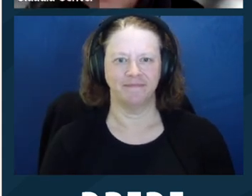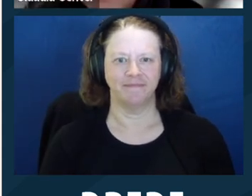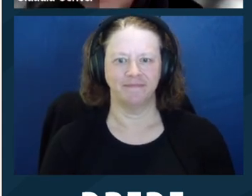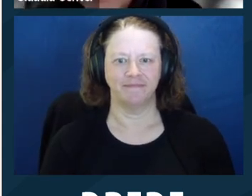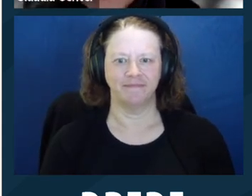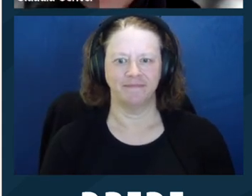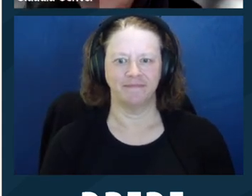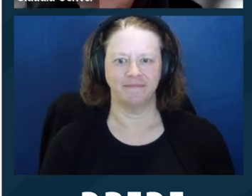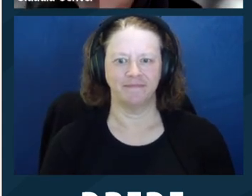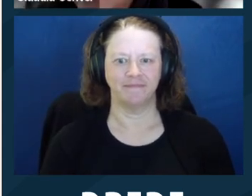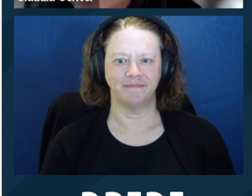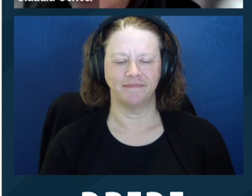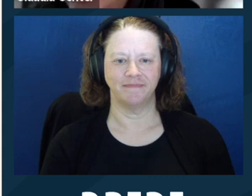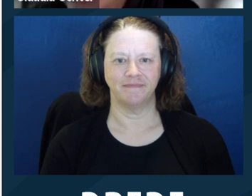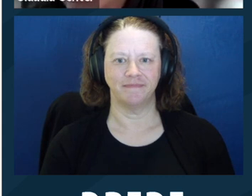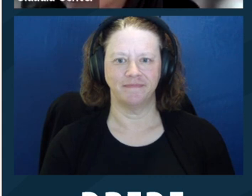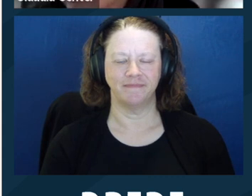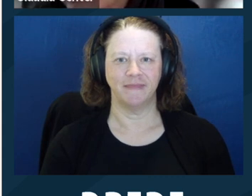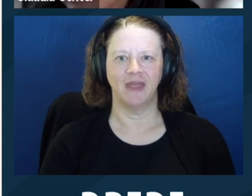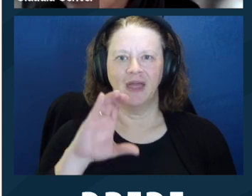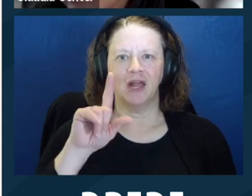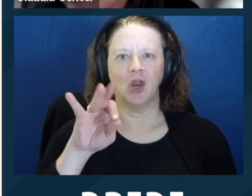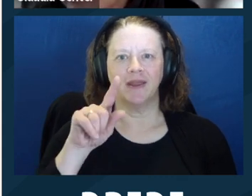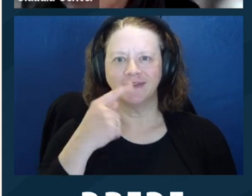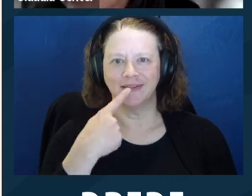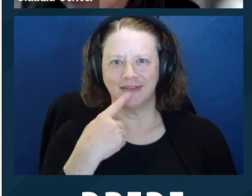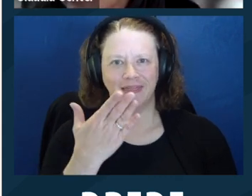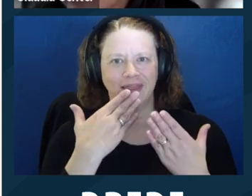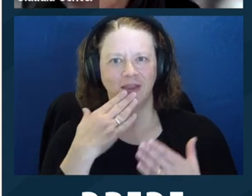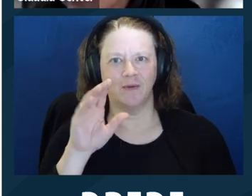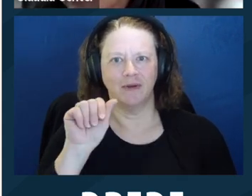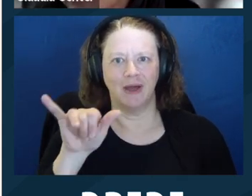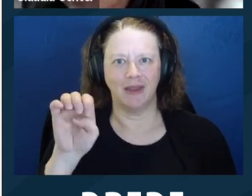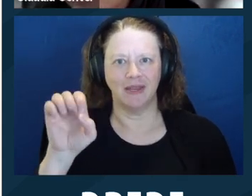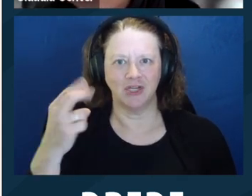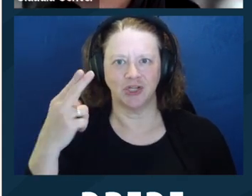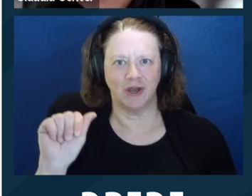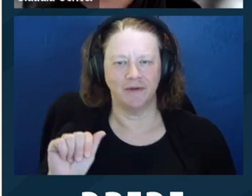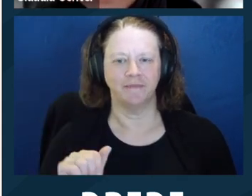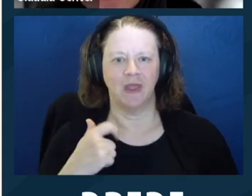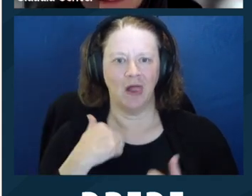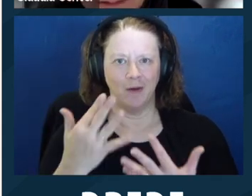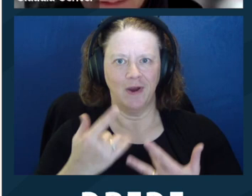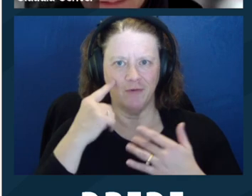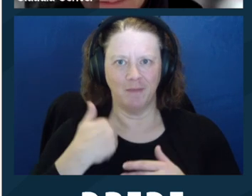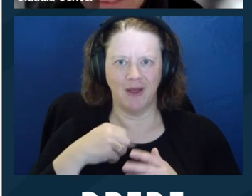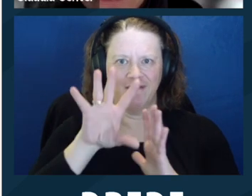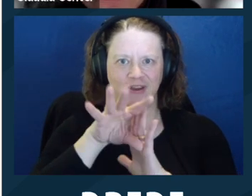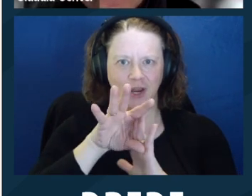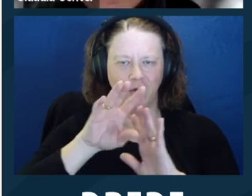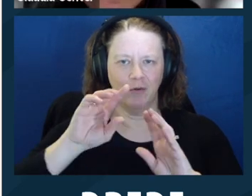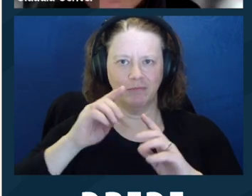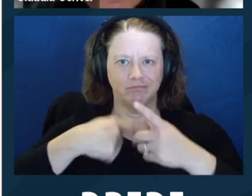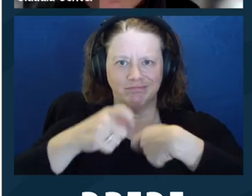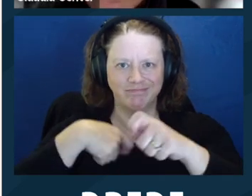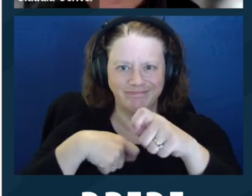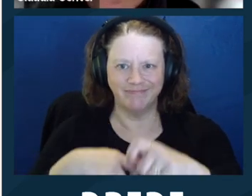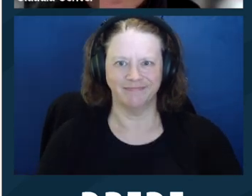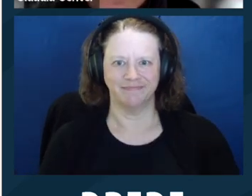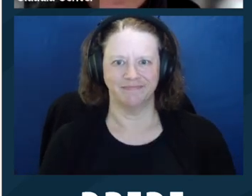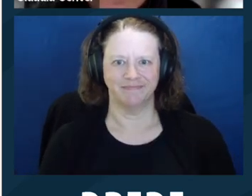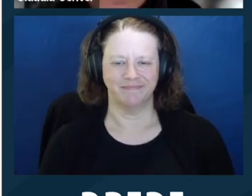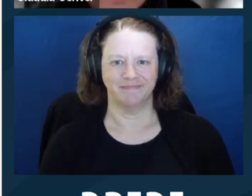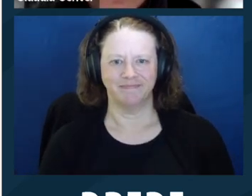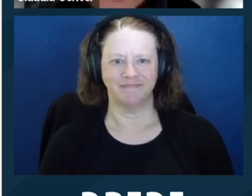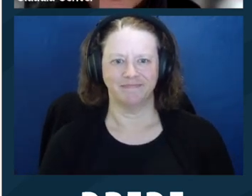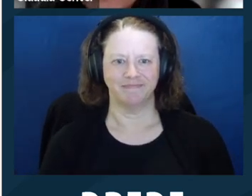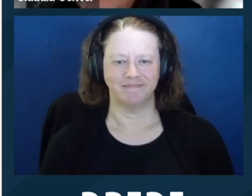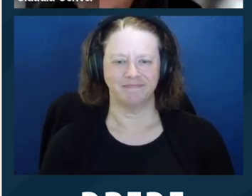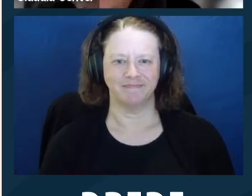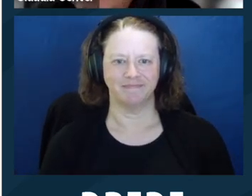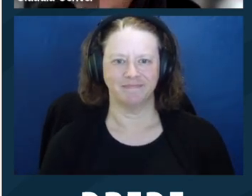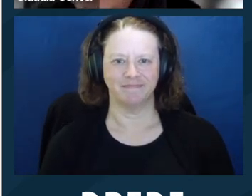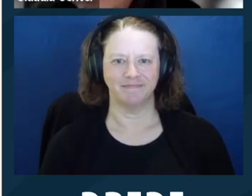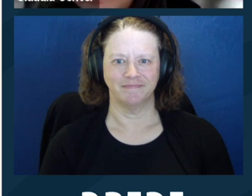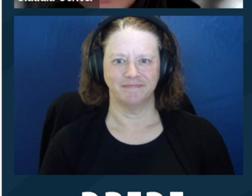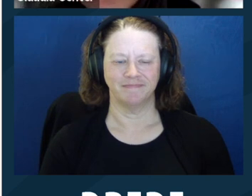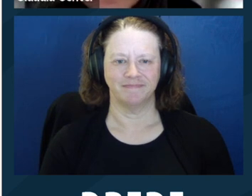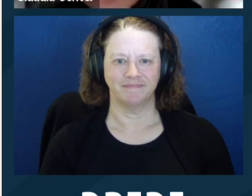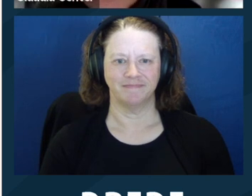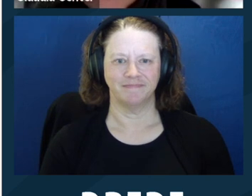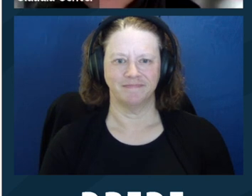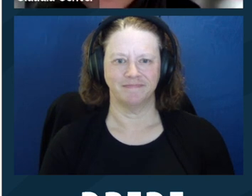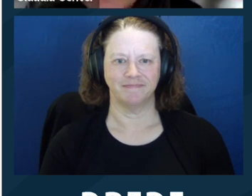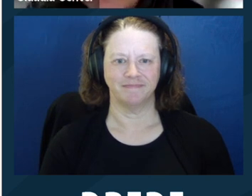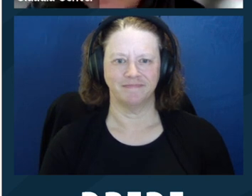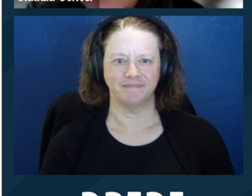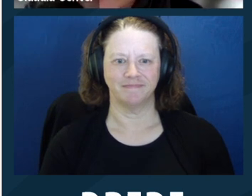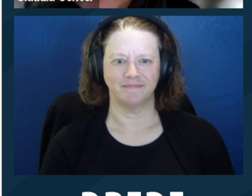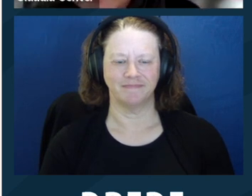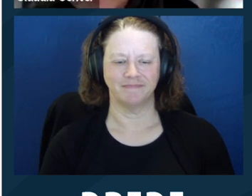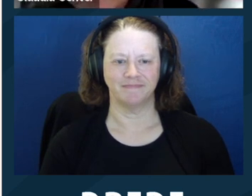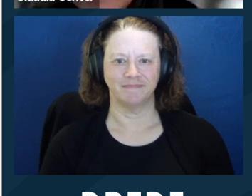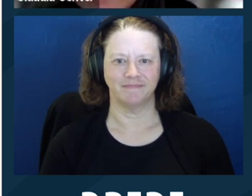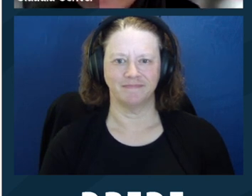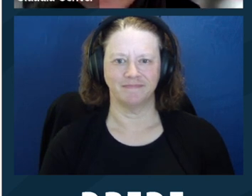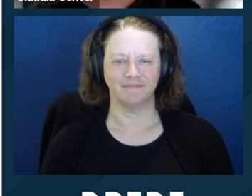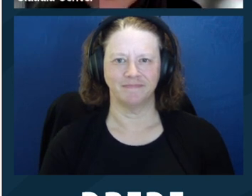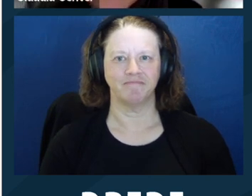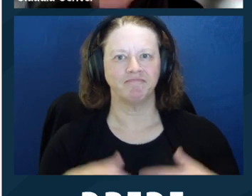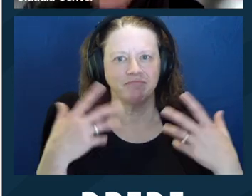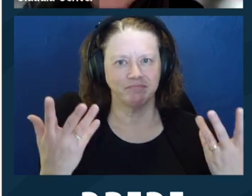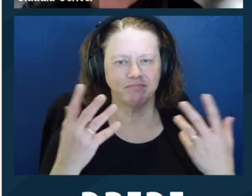wait for my video to get swapped. Okay. So I'm going to talk a little bit about third